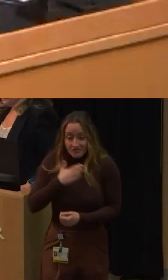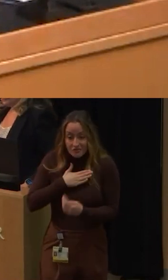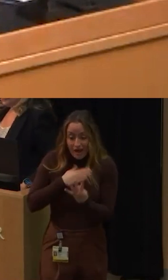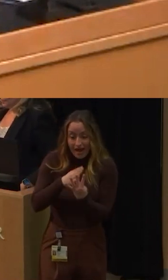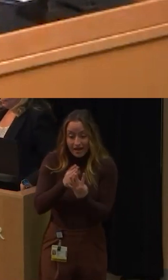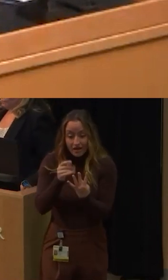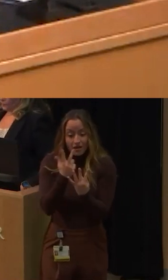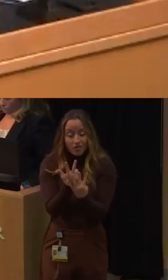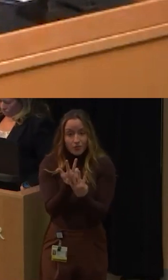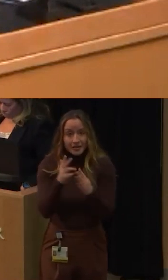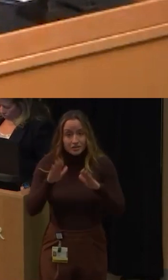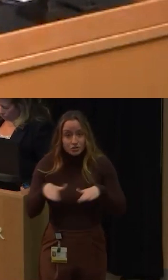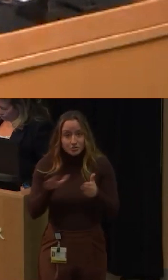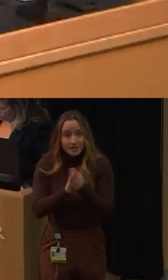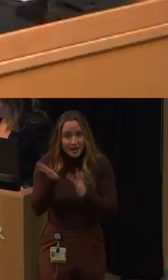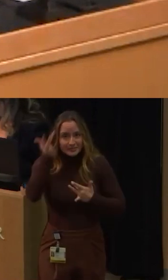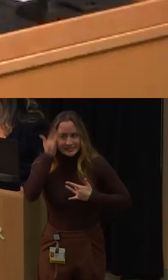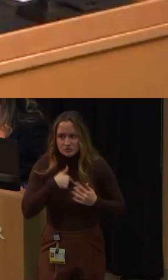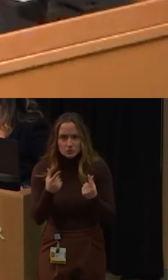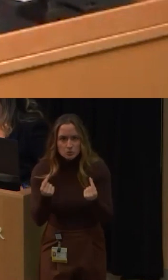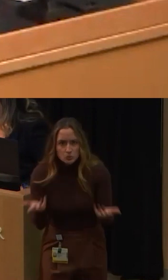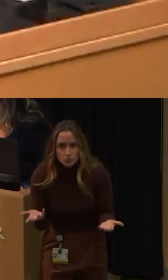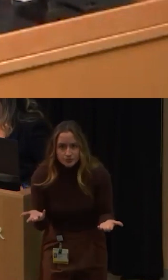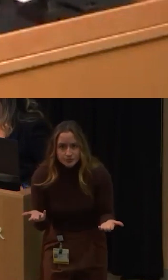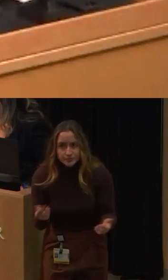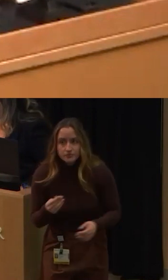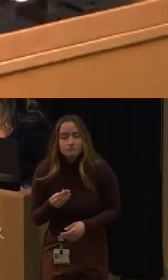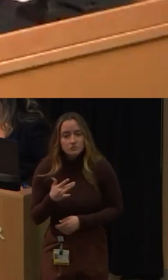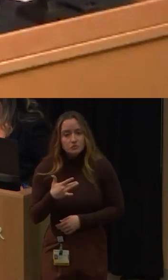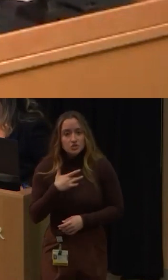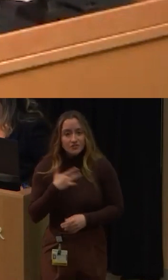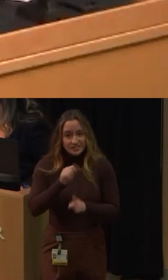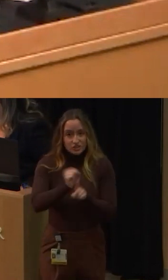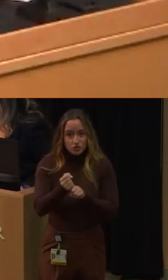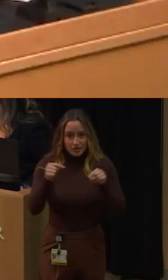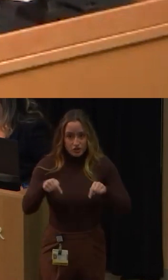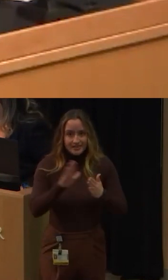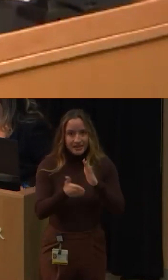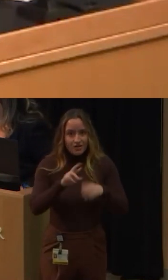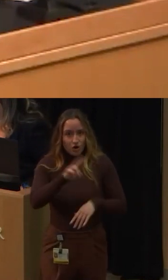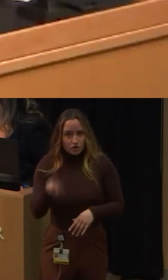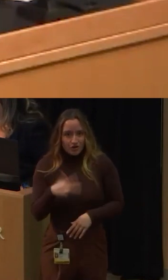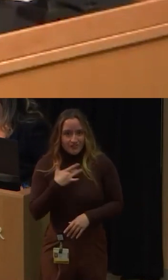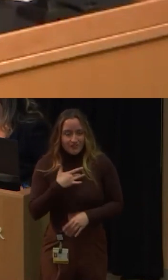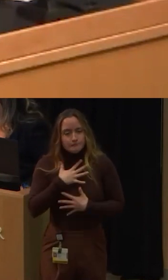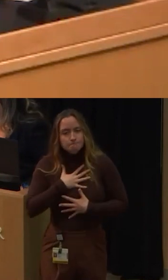So we had a very, very traumatic and tragic situation where a mom made that exact decision.